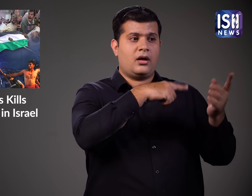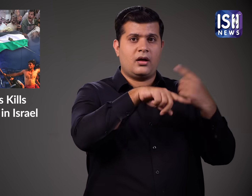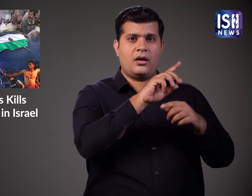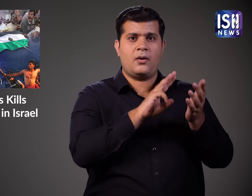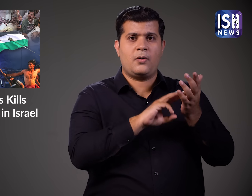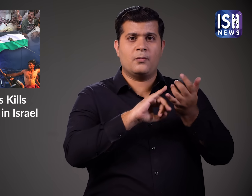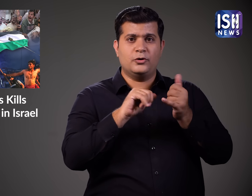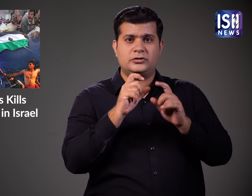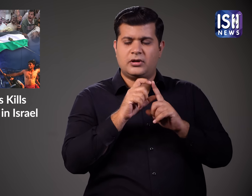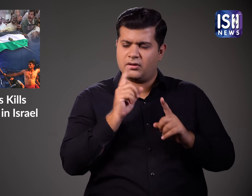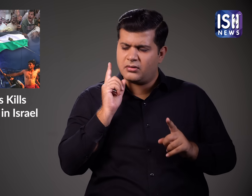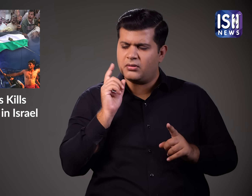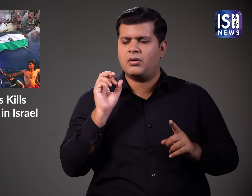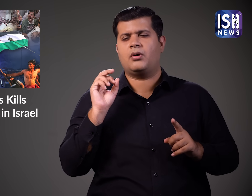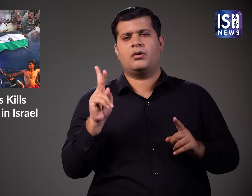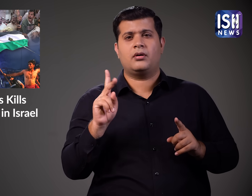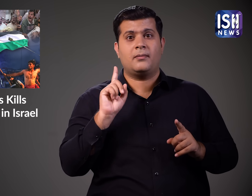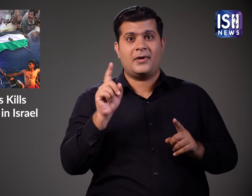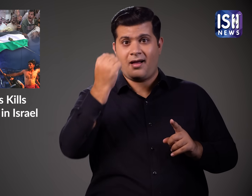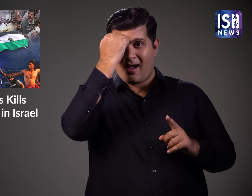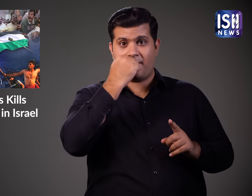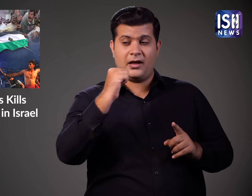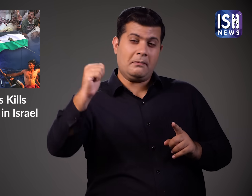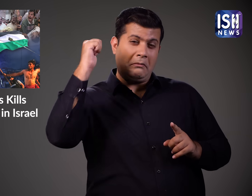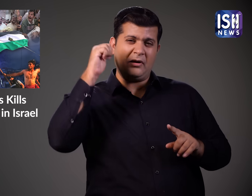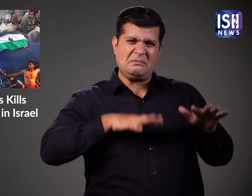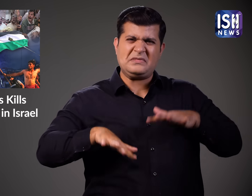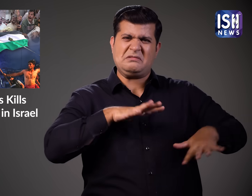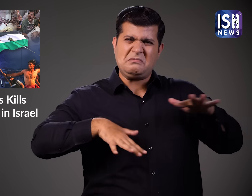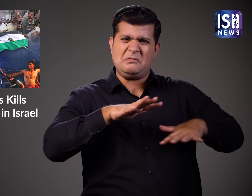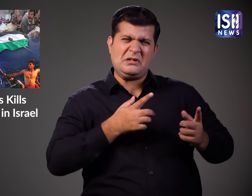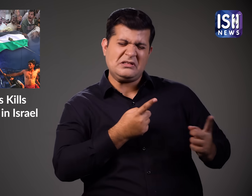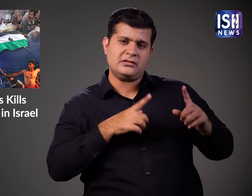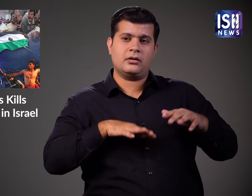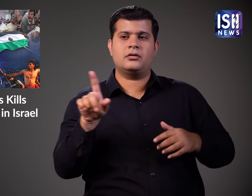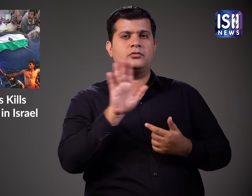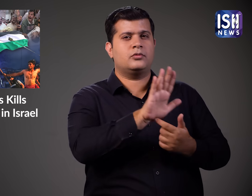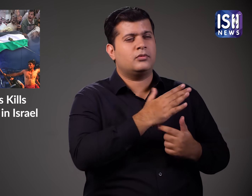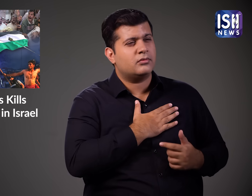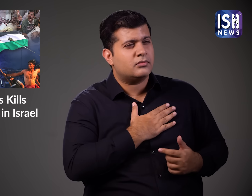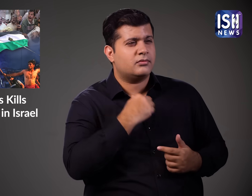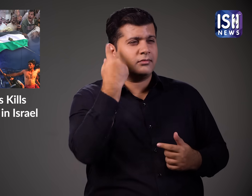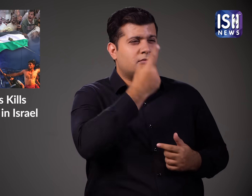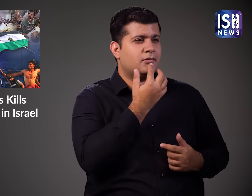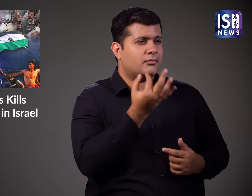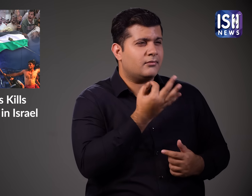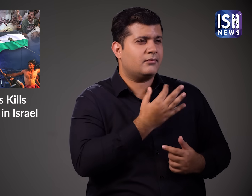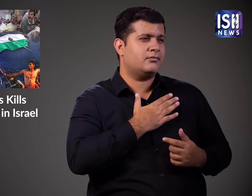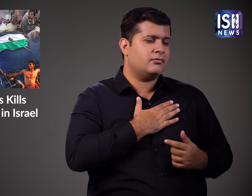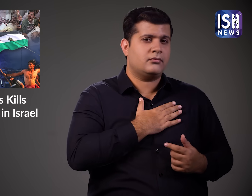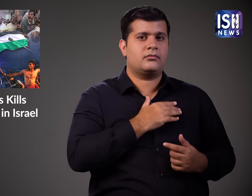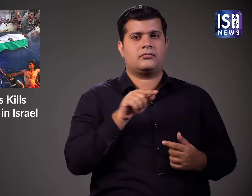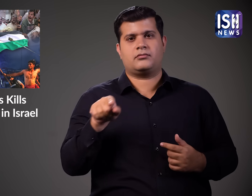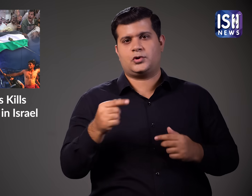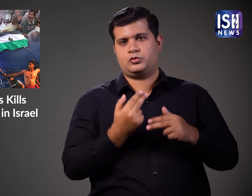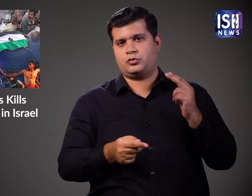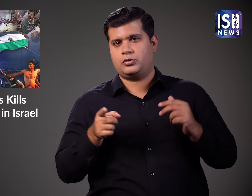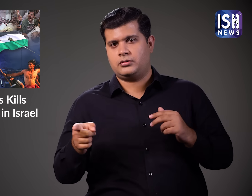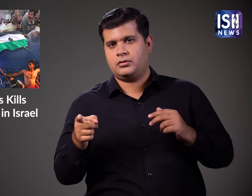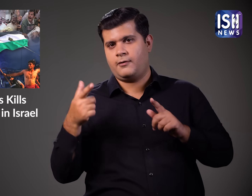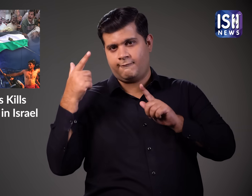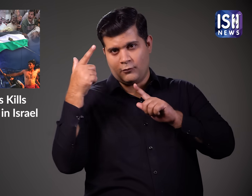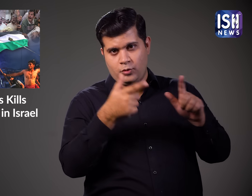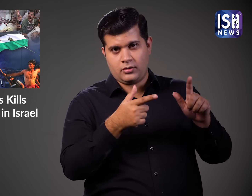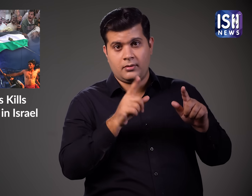Hamas convinced Mossad into believing them and slyly were preparing for the attack.